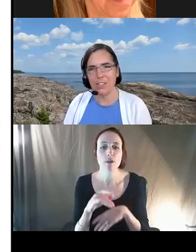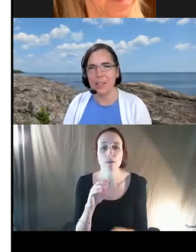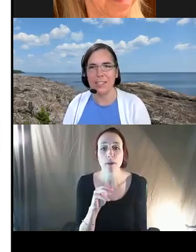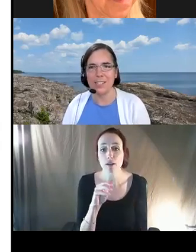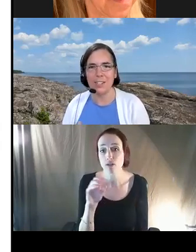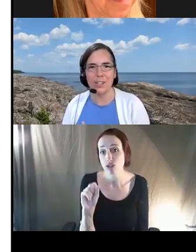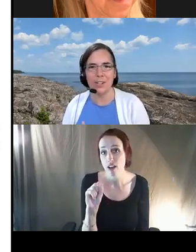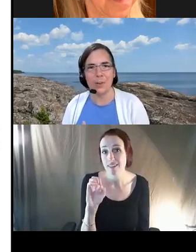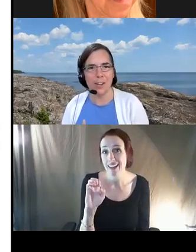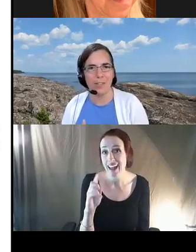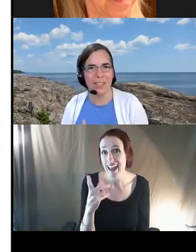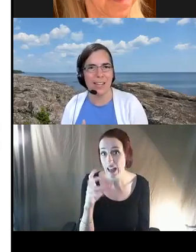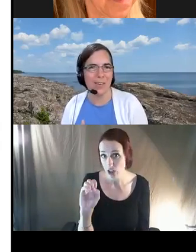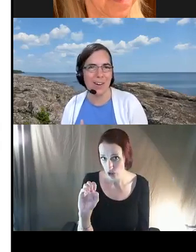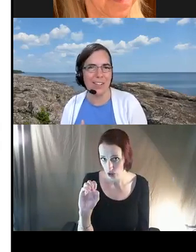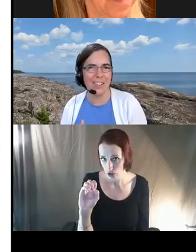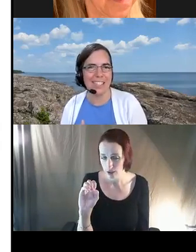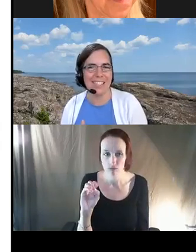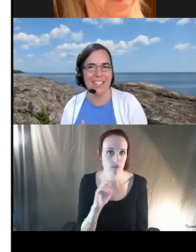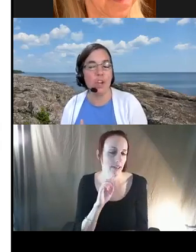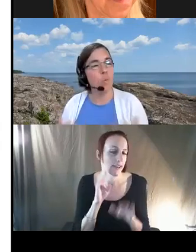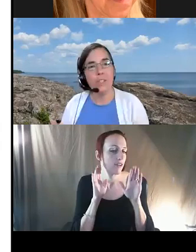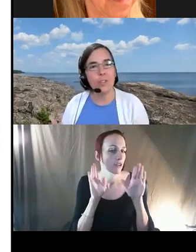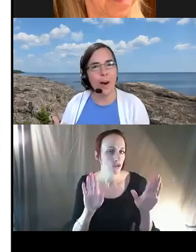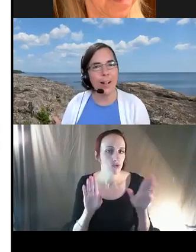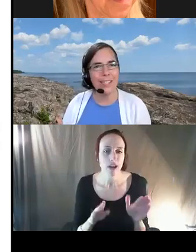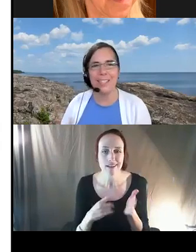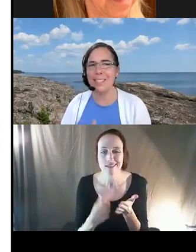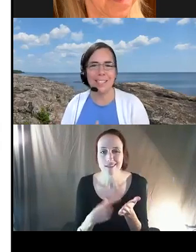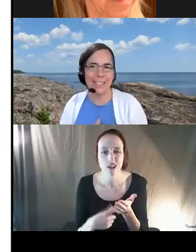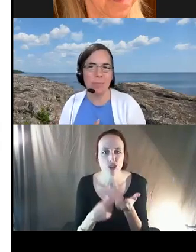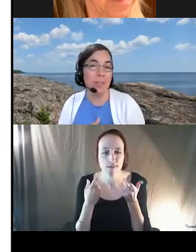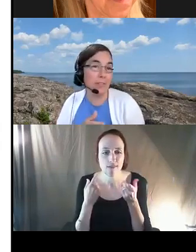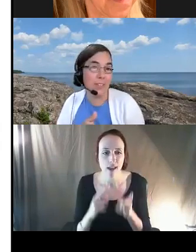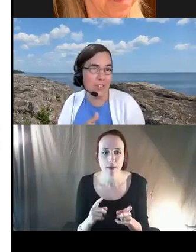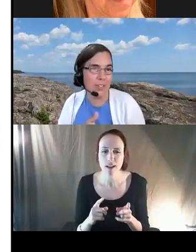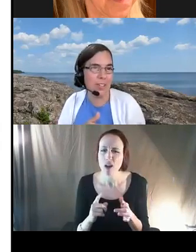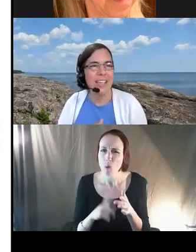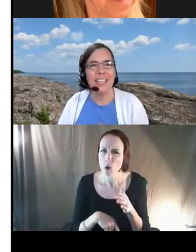there is a great discussion going on right now in LinkedIn. What do you call it? An accessibility feature?